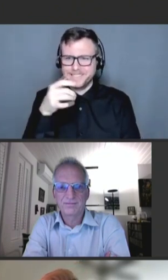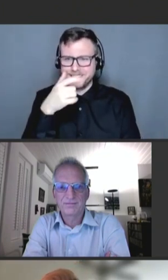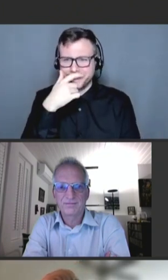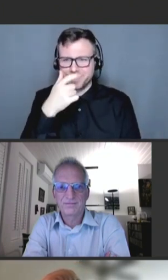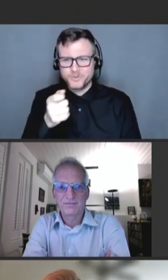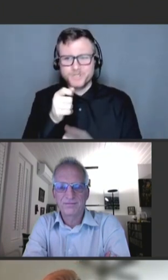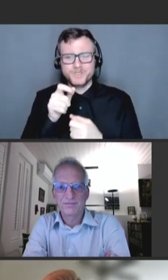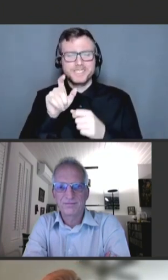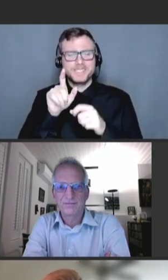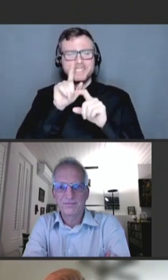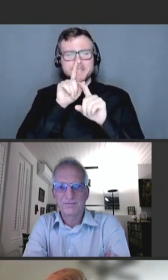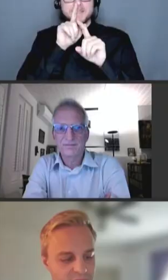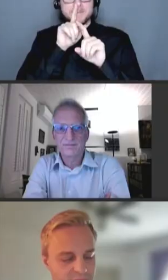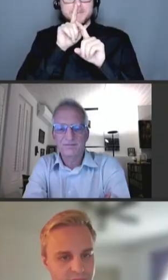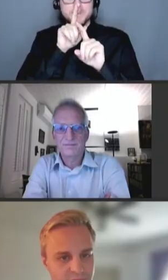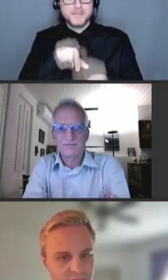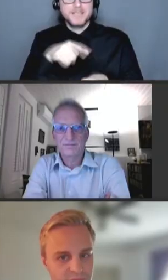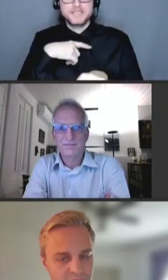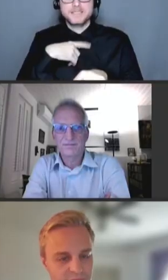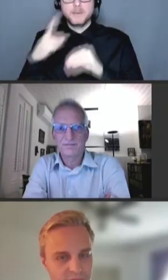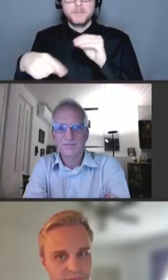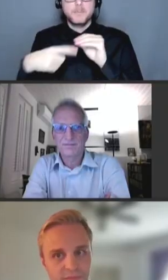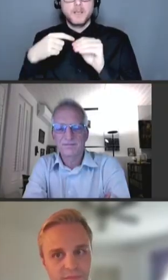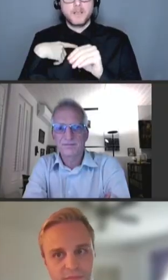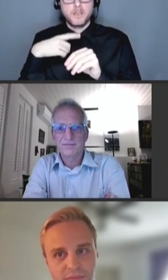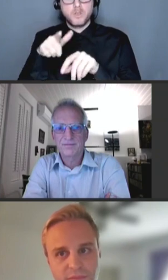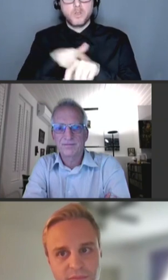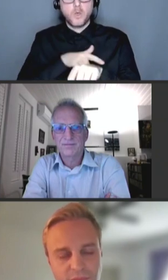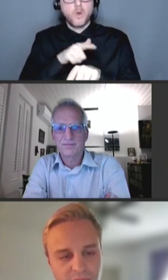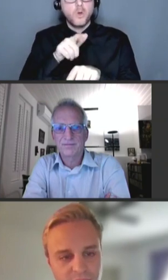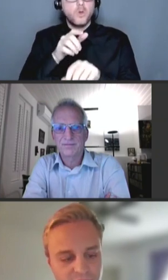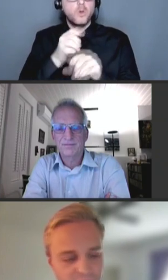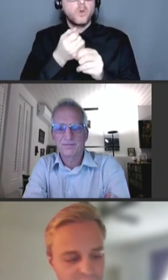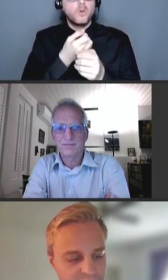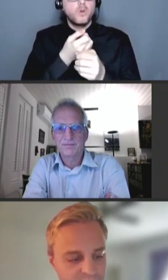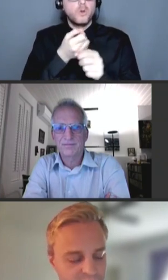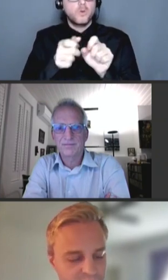and thoughts around Long-COVID. I'll open it up at this point for questions